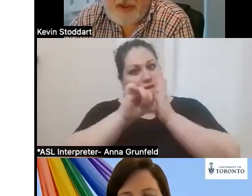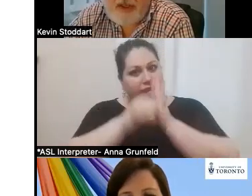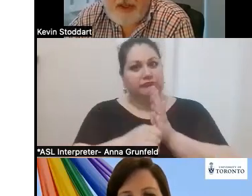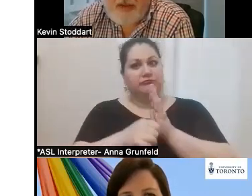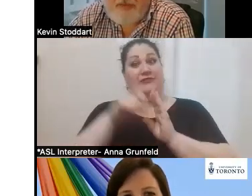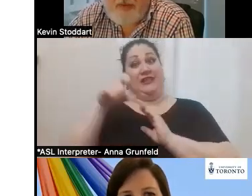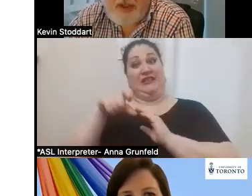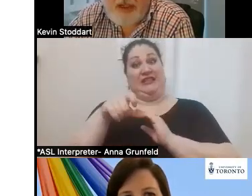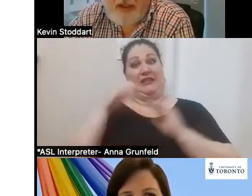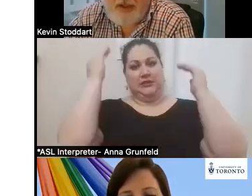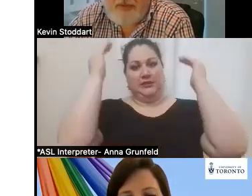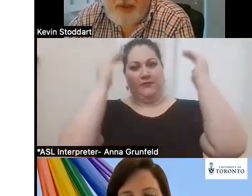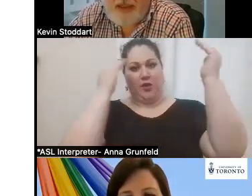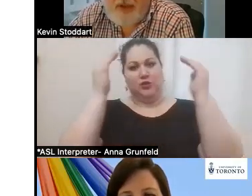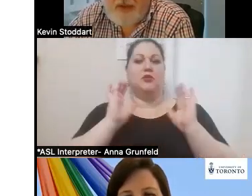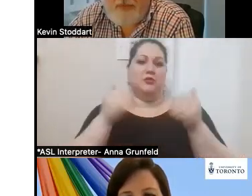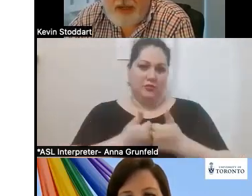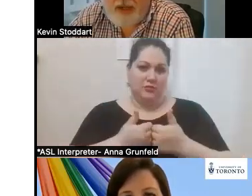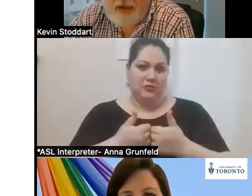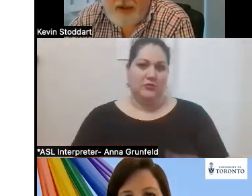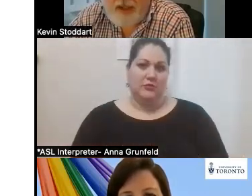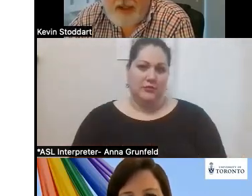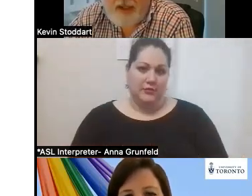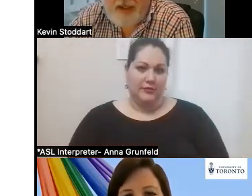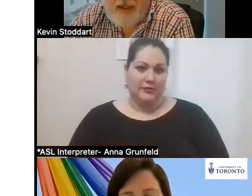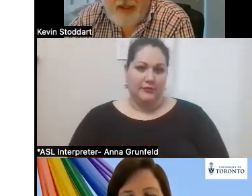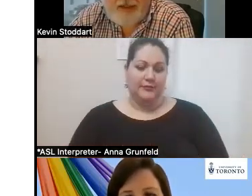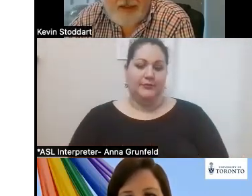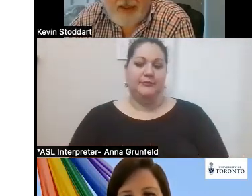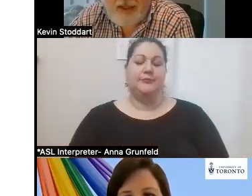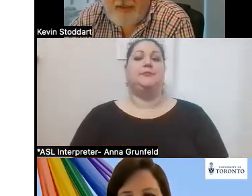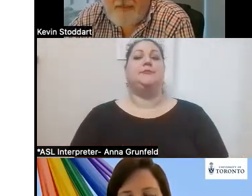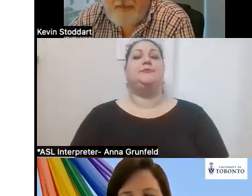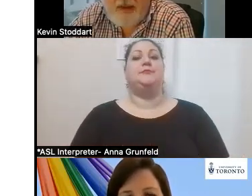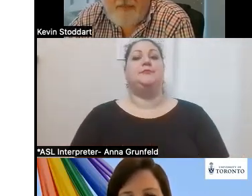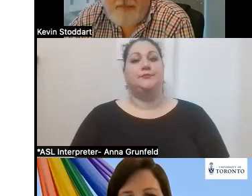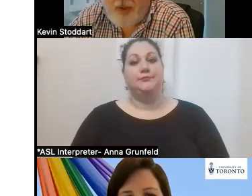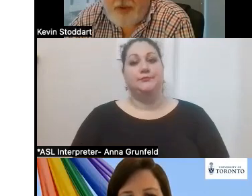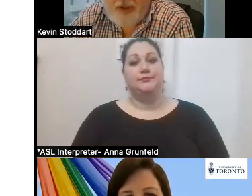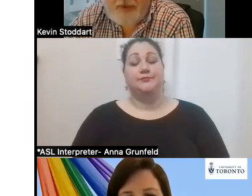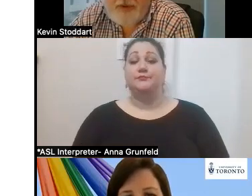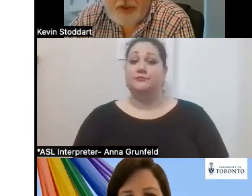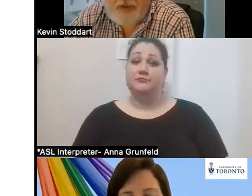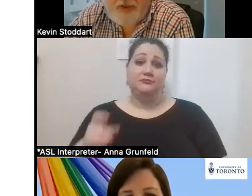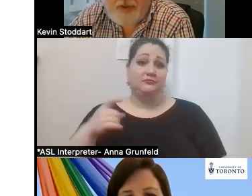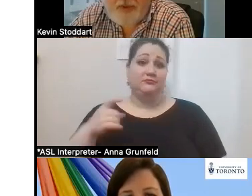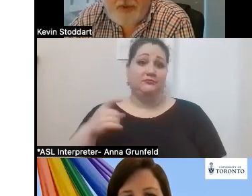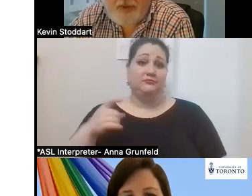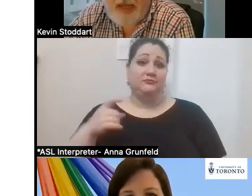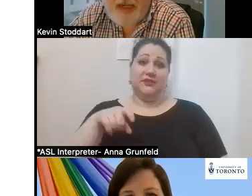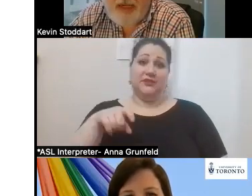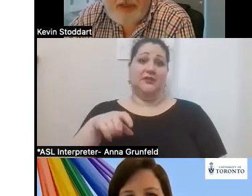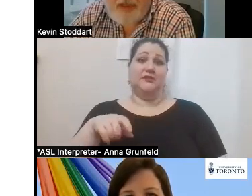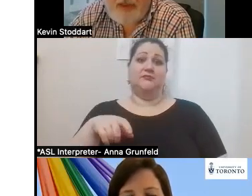But we need to be doing better and multiple schools, medicine,